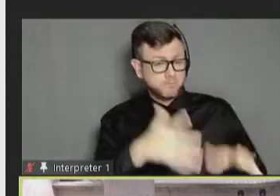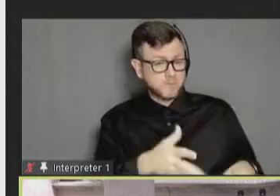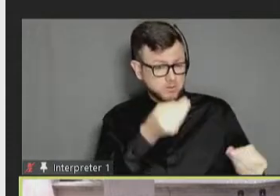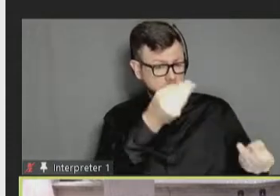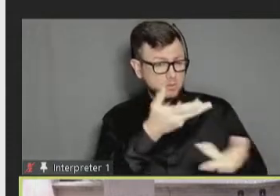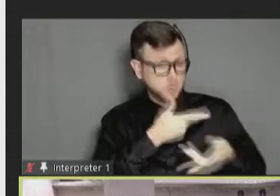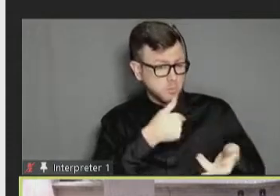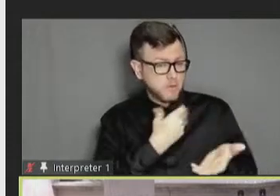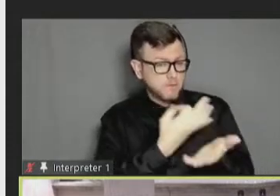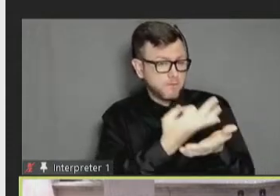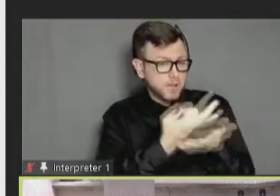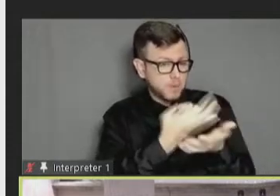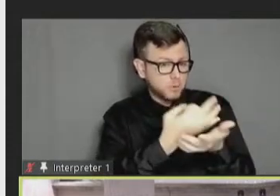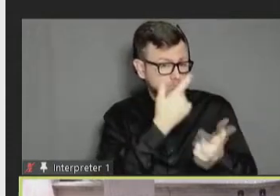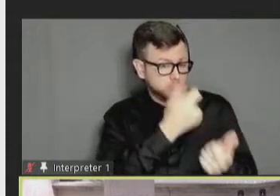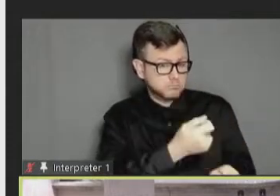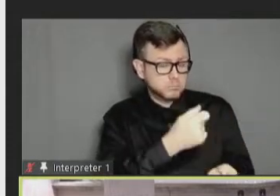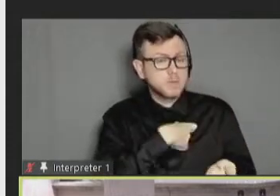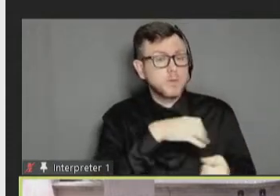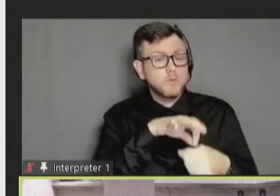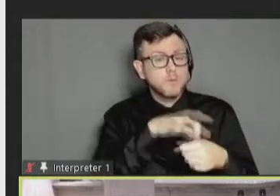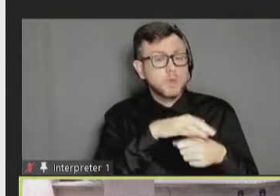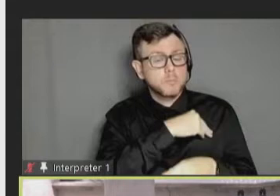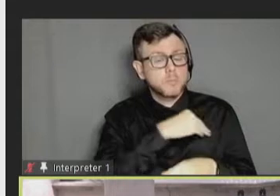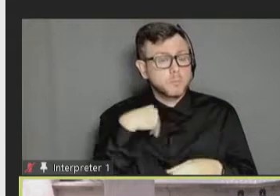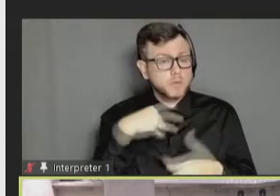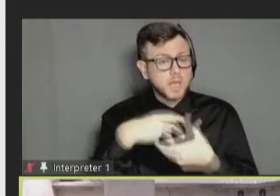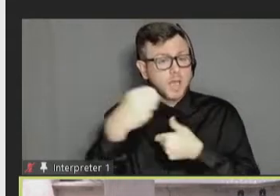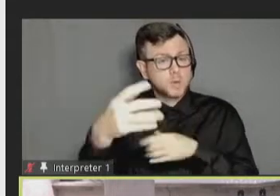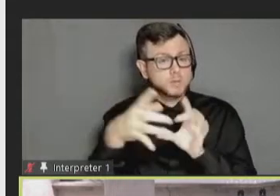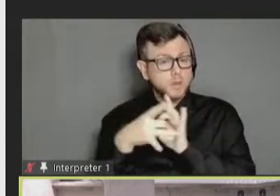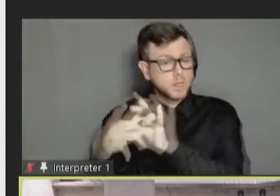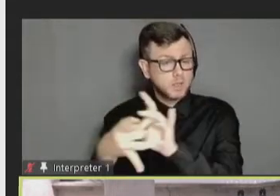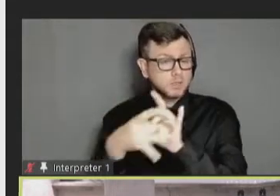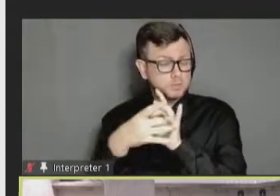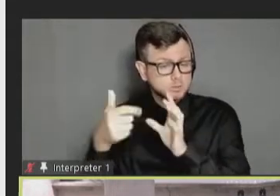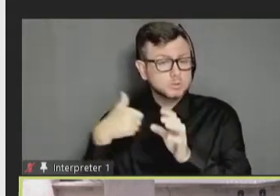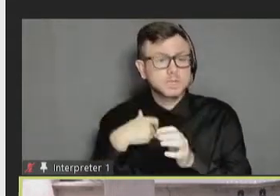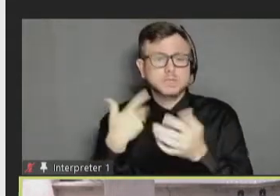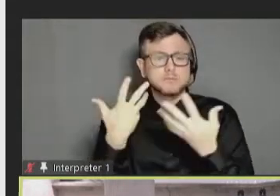Each voting member's financial interests and outside affiliation has been carefully screened